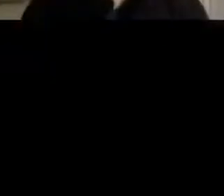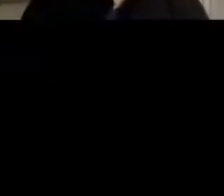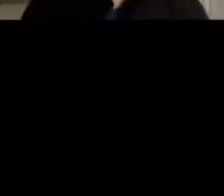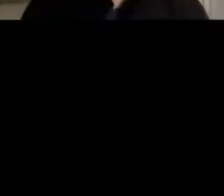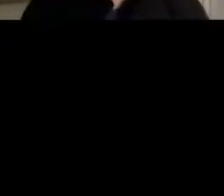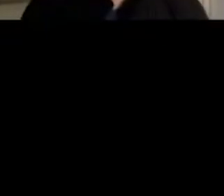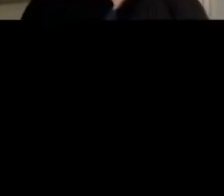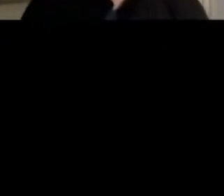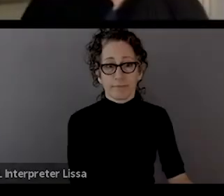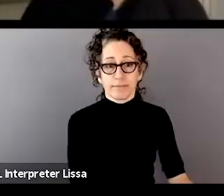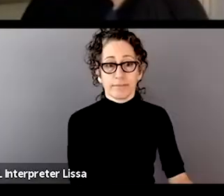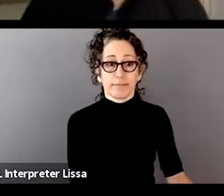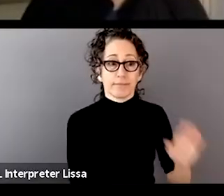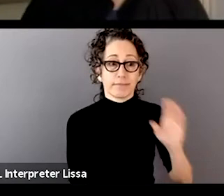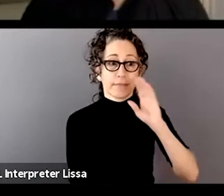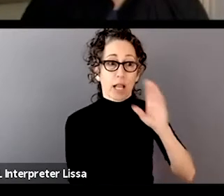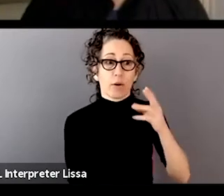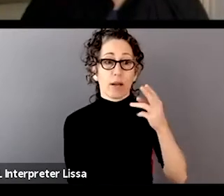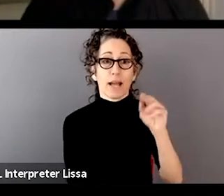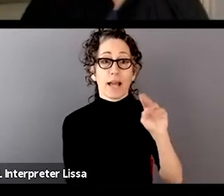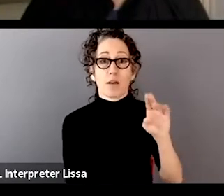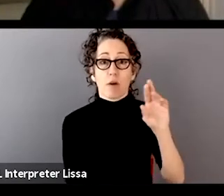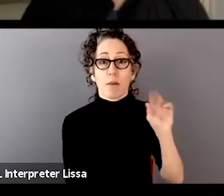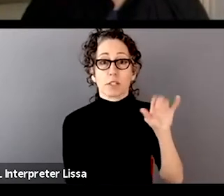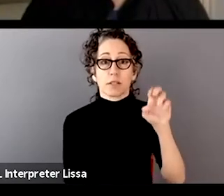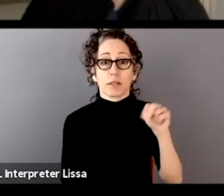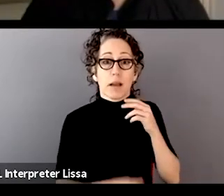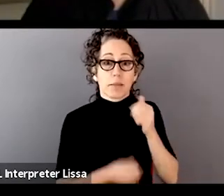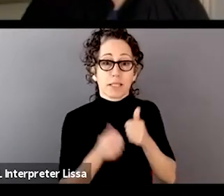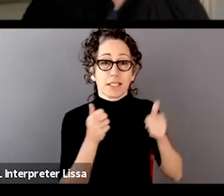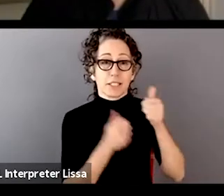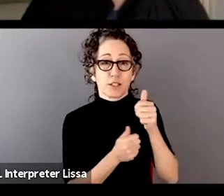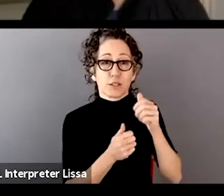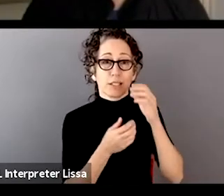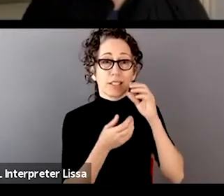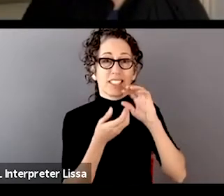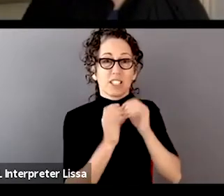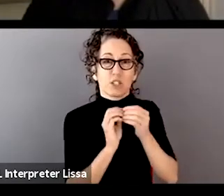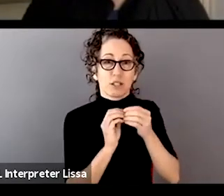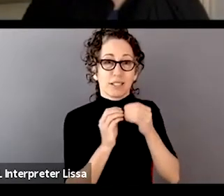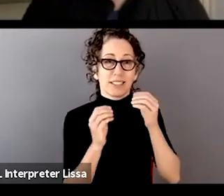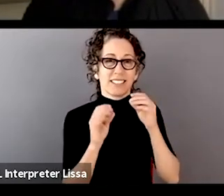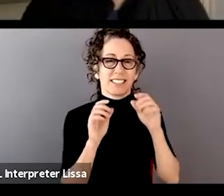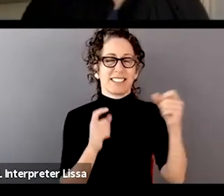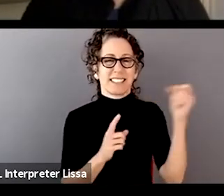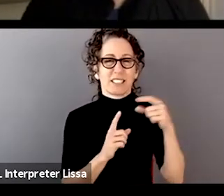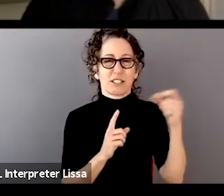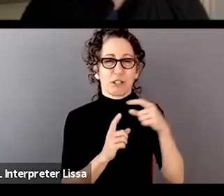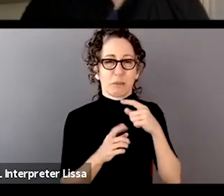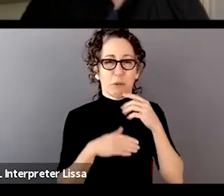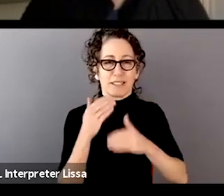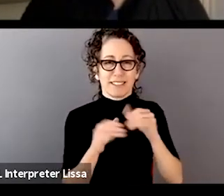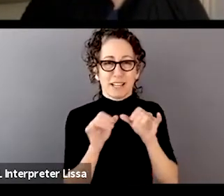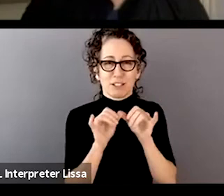Hi, I'm Hannah Robertson. I'm a senior digital signal processing engineer at Beacon Biosignals. Beacon is a health care startup.